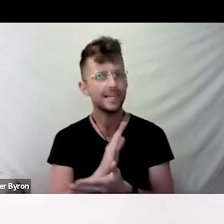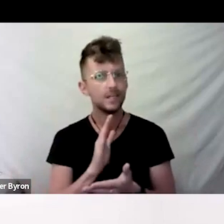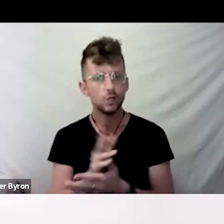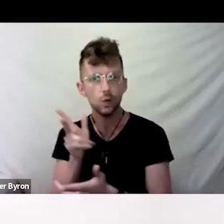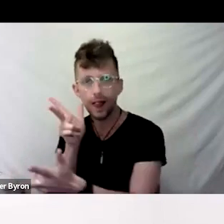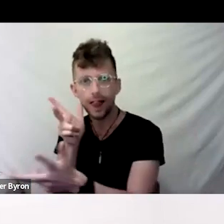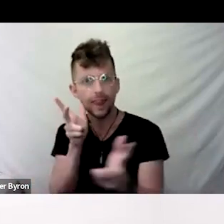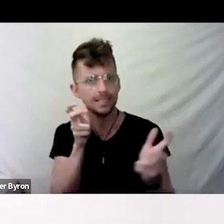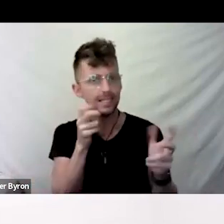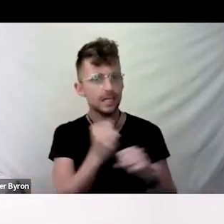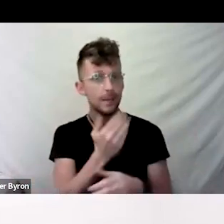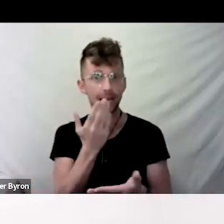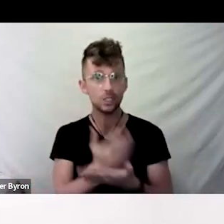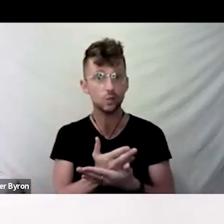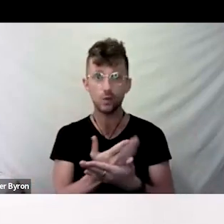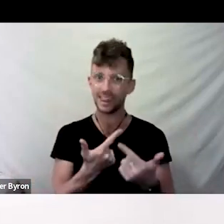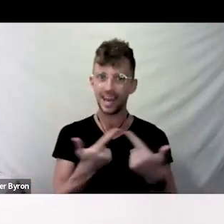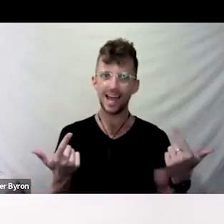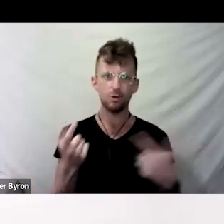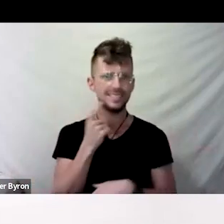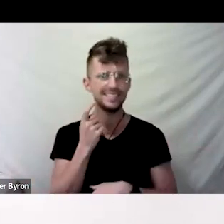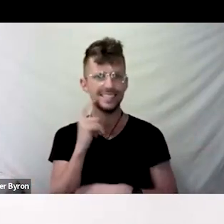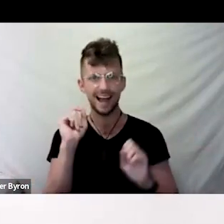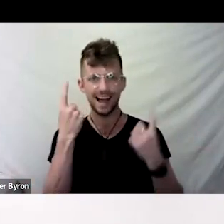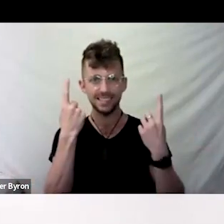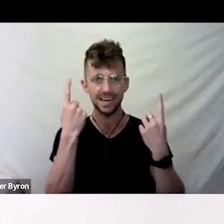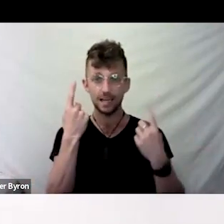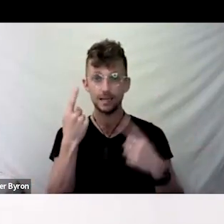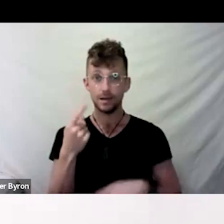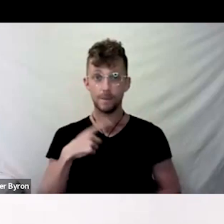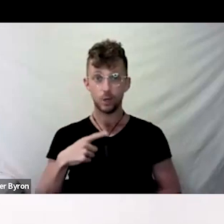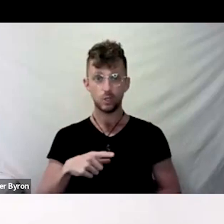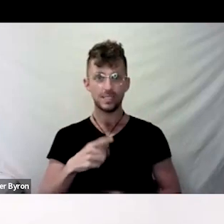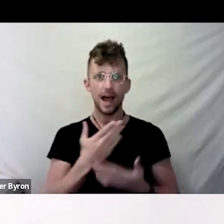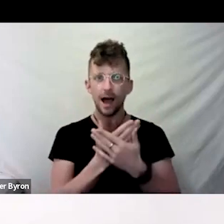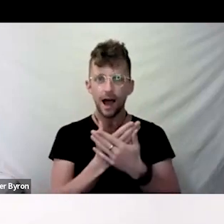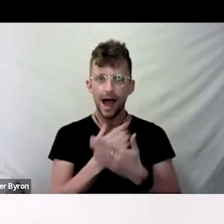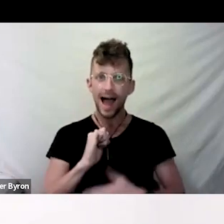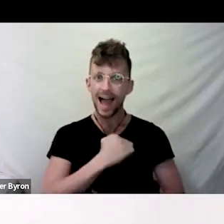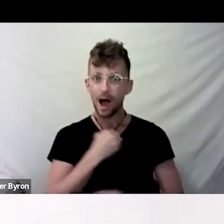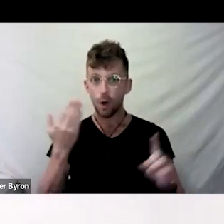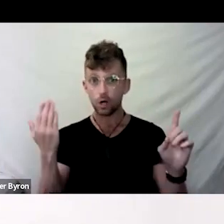to make it easier for people because that was 100% our goal. To be really clear and simple and easy to use.